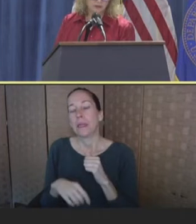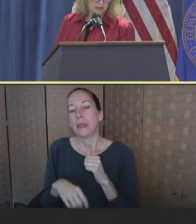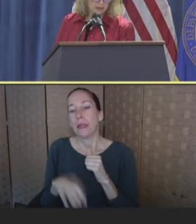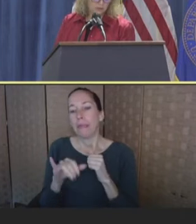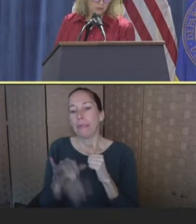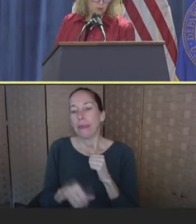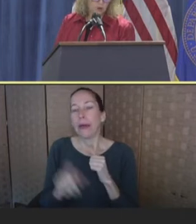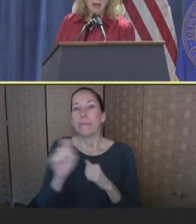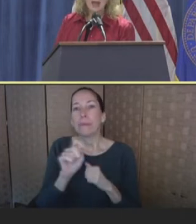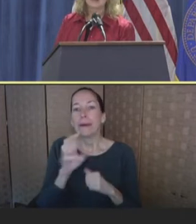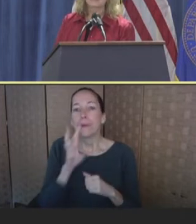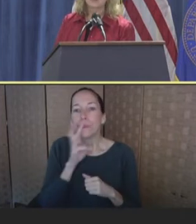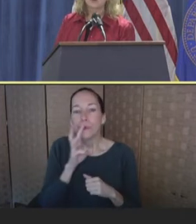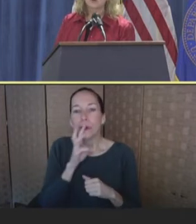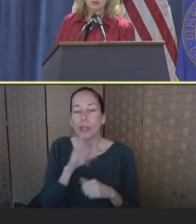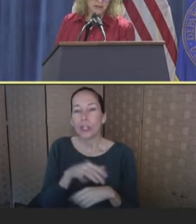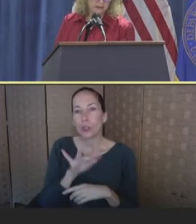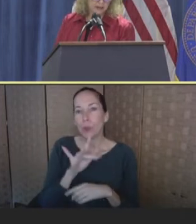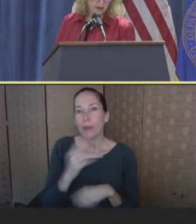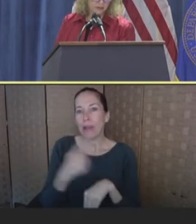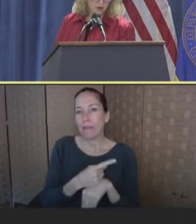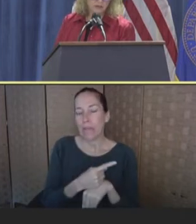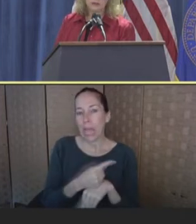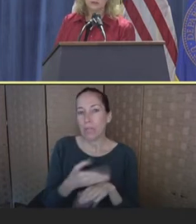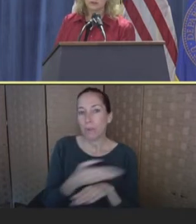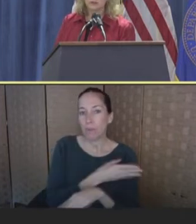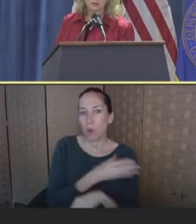days before and 41 days after onset of symptoms.